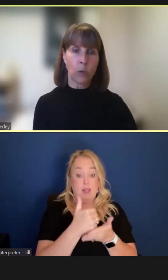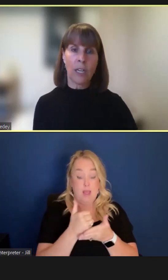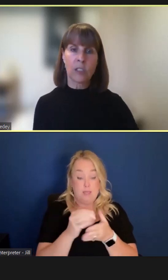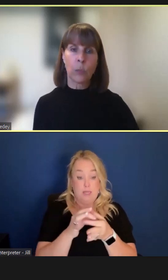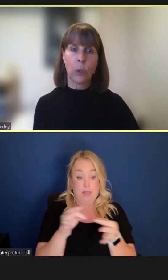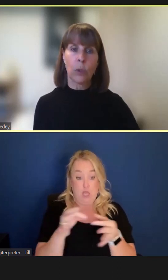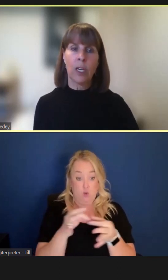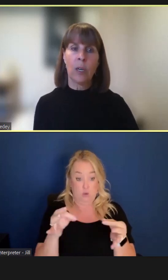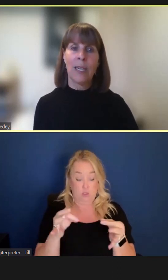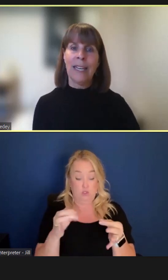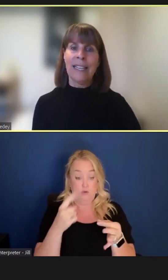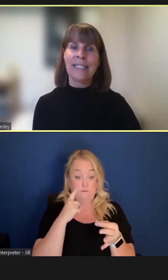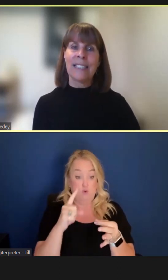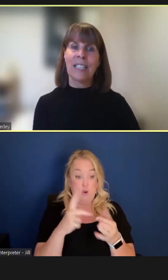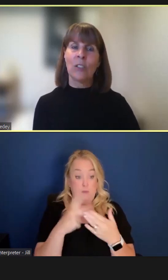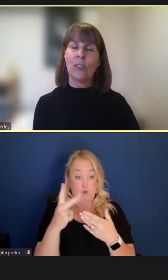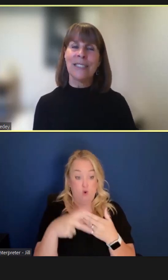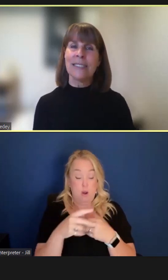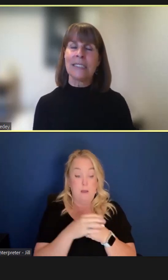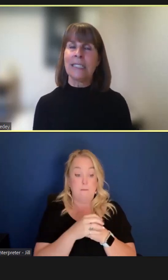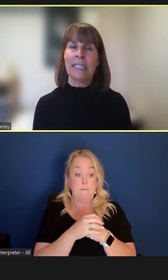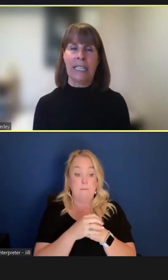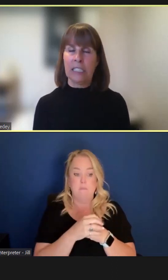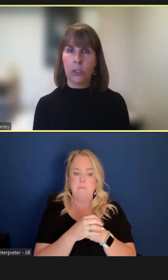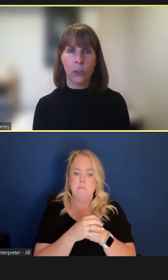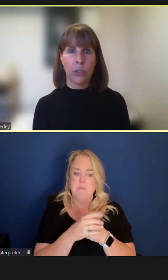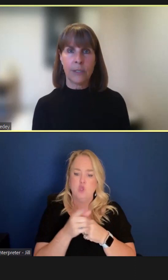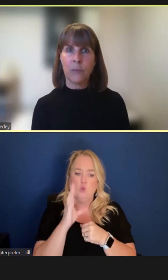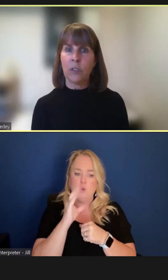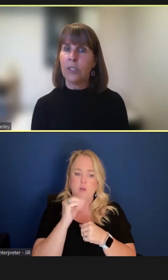a program is that you're not just going to get Age stores you're not just going